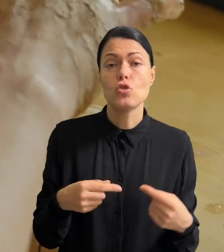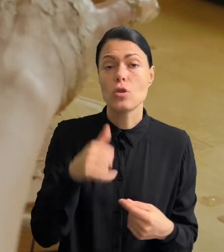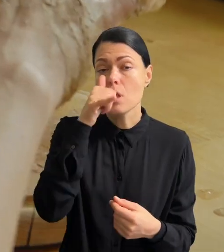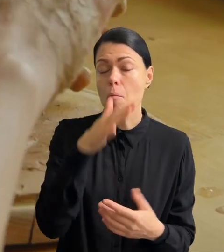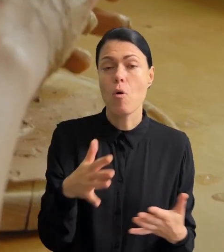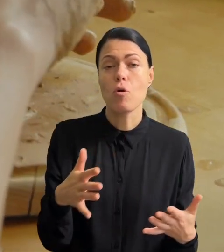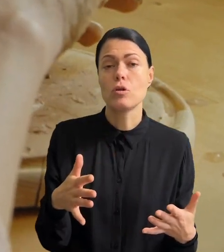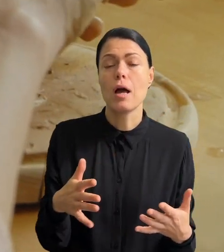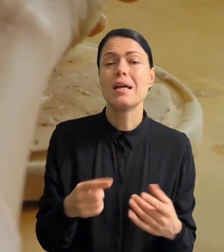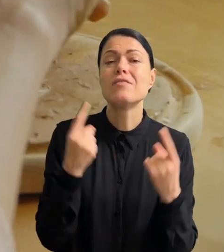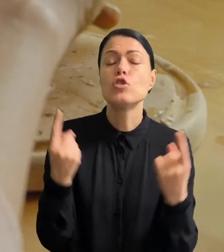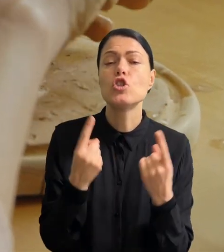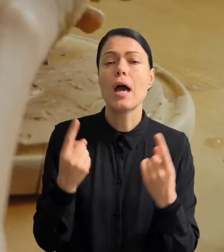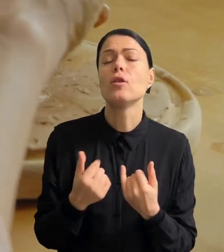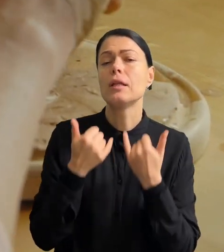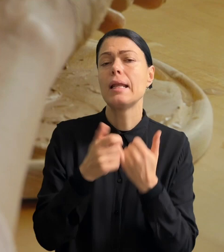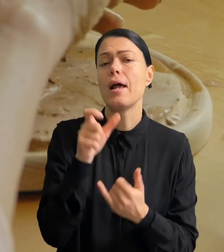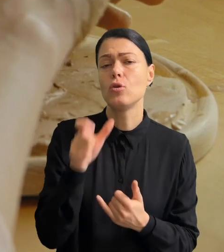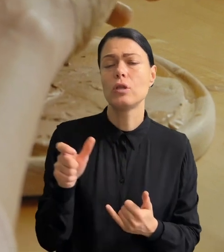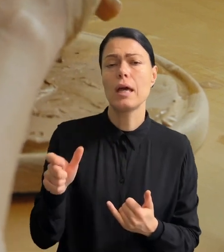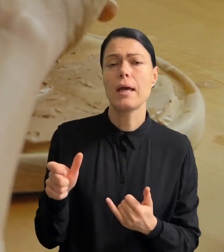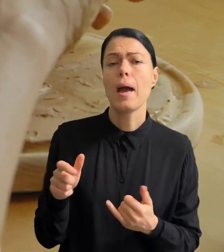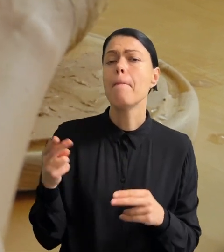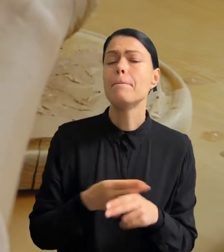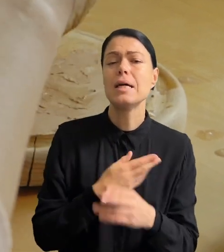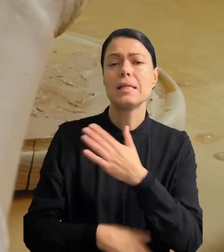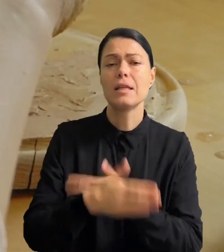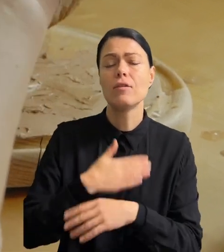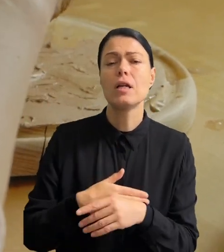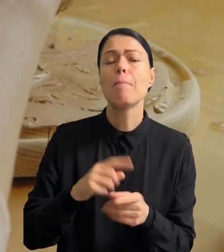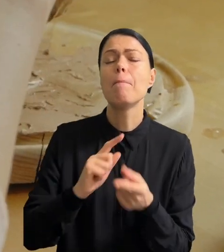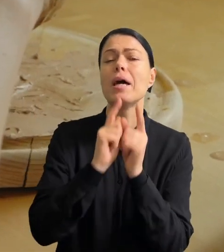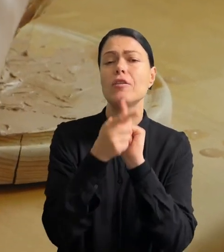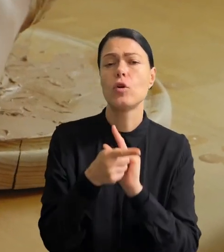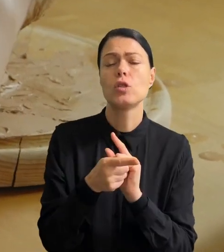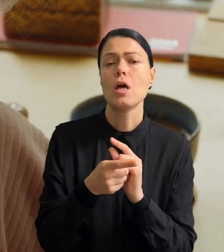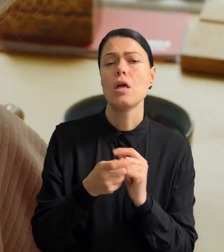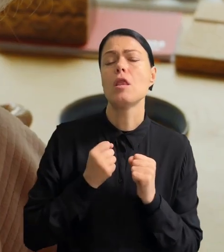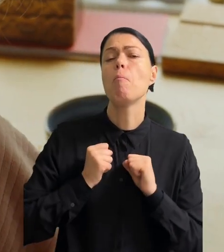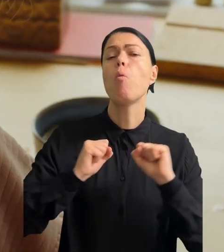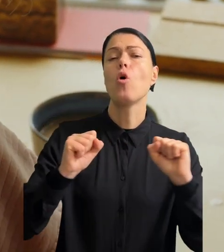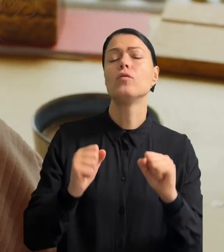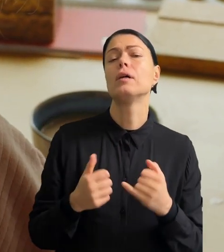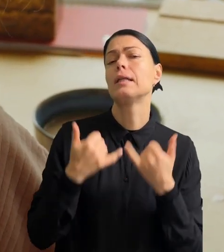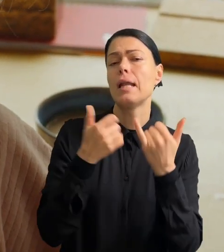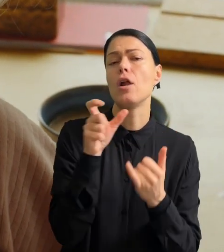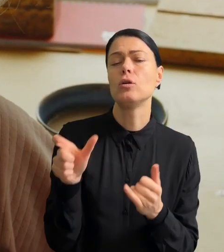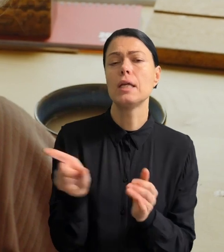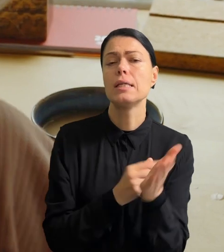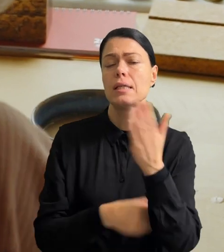Things that are usually meant for people without disabilities become a kind of master achievement for people with disabilities.